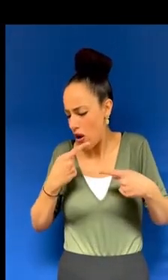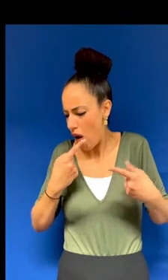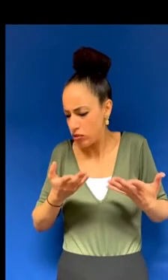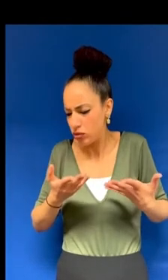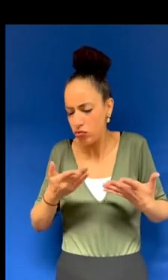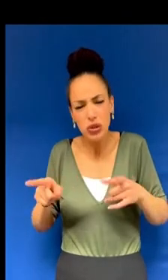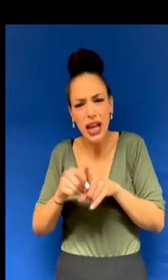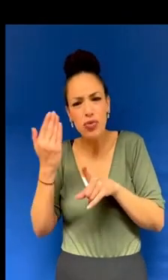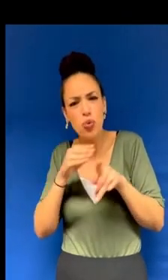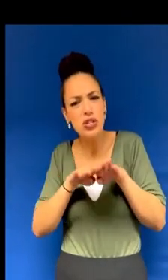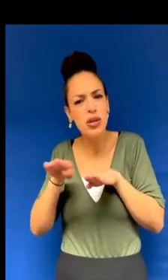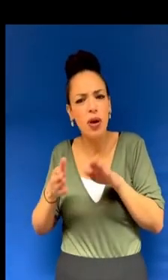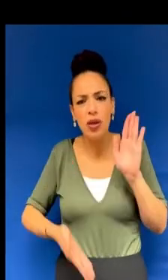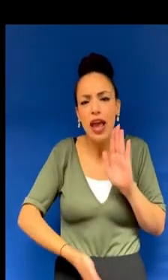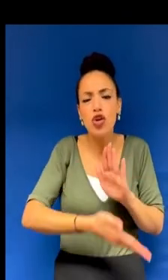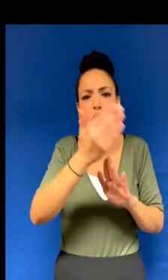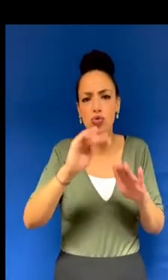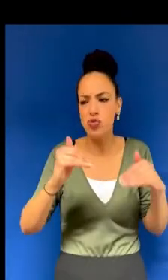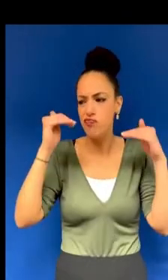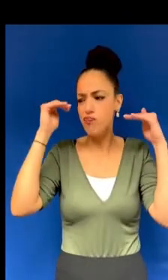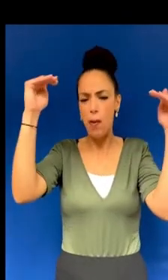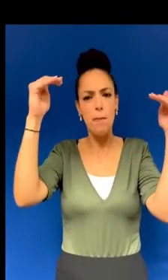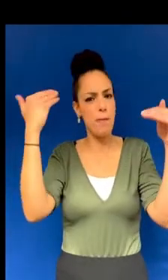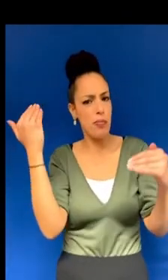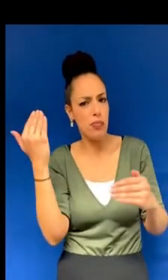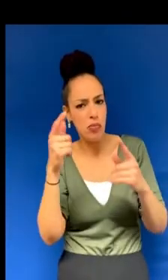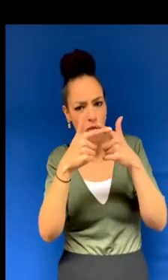so you do worse." And that's not the case, because there's so many people from schools,